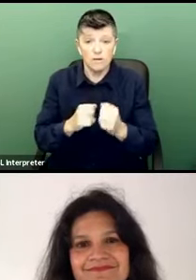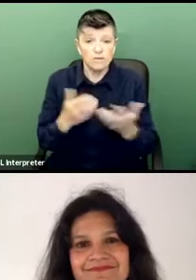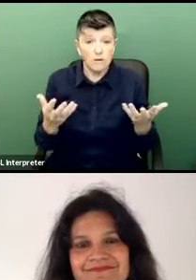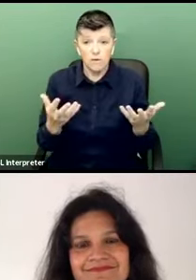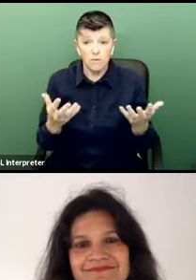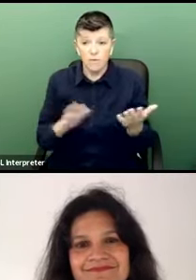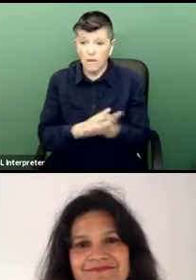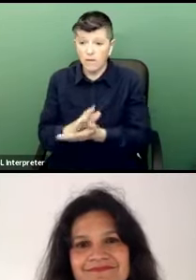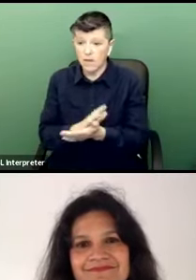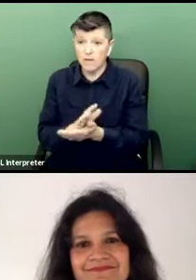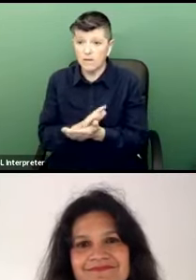were treated as having committed